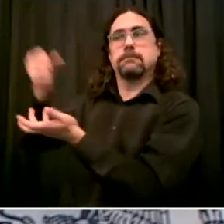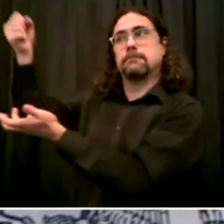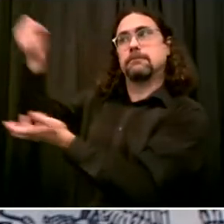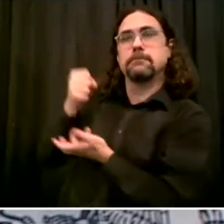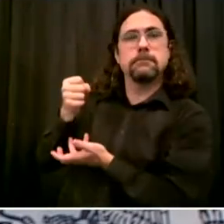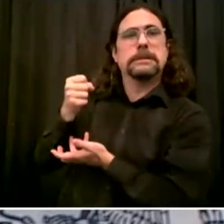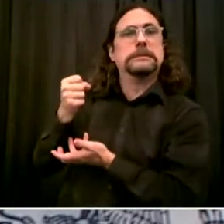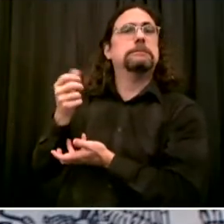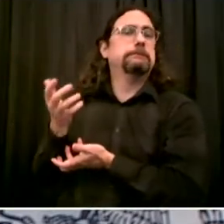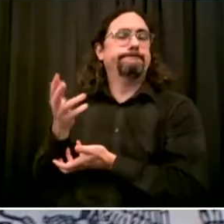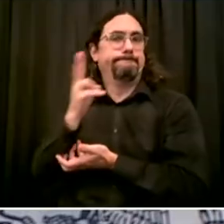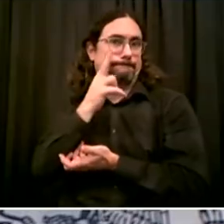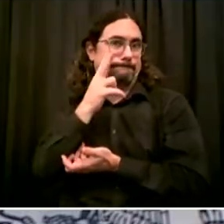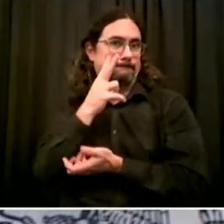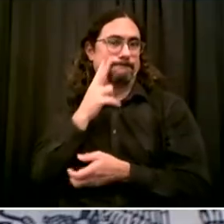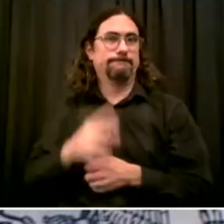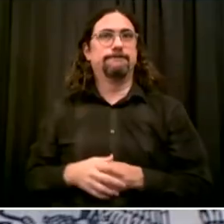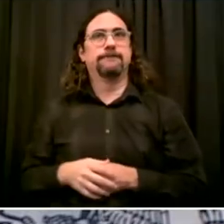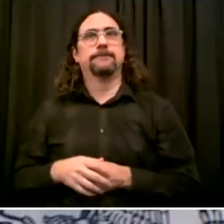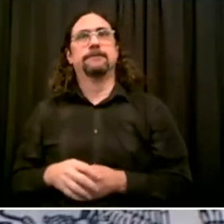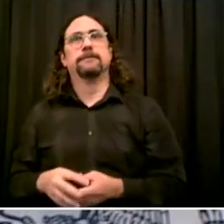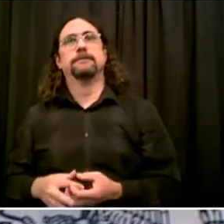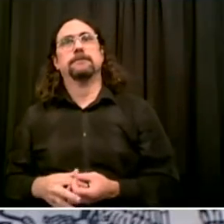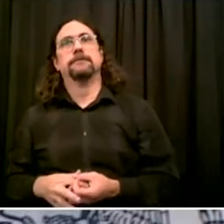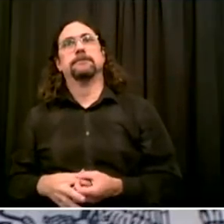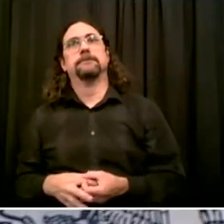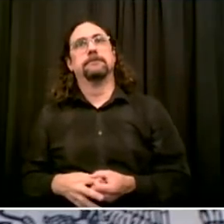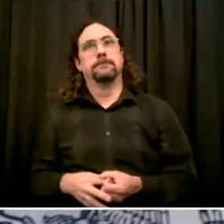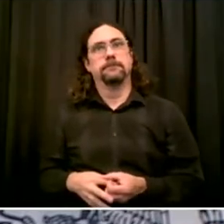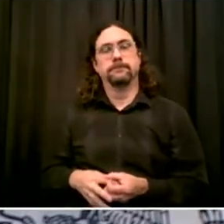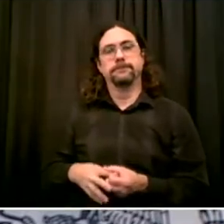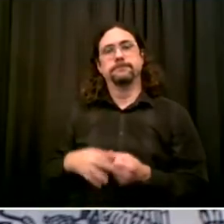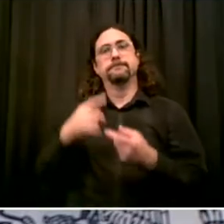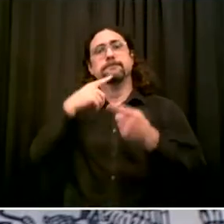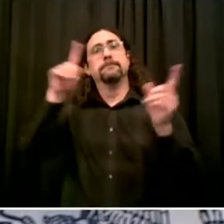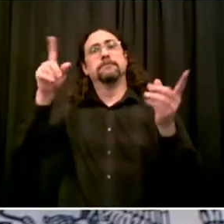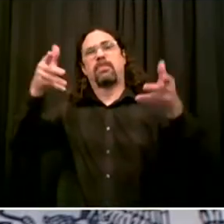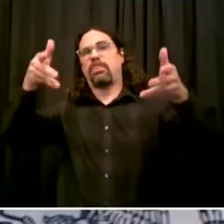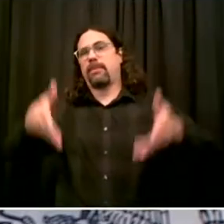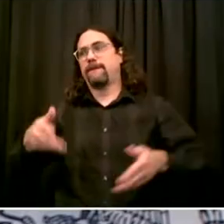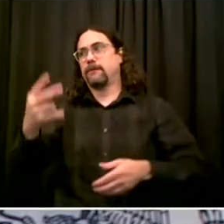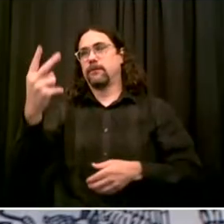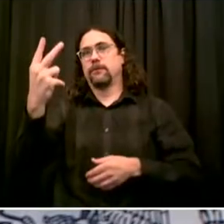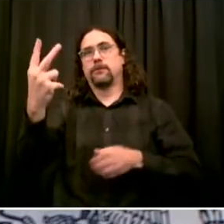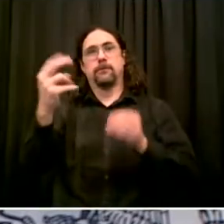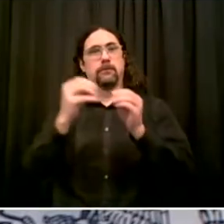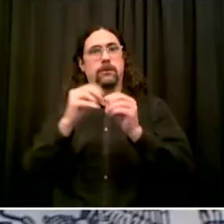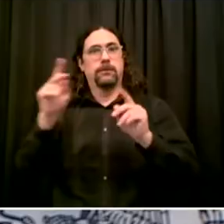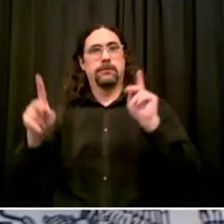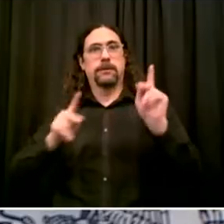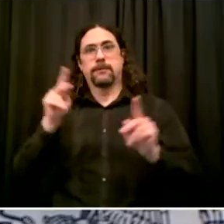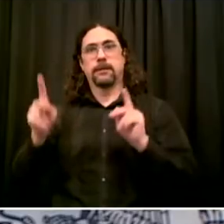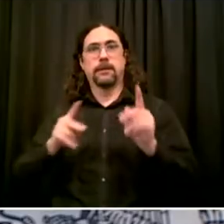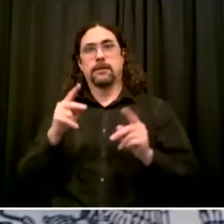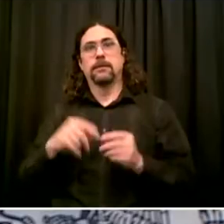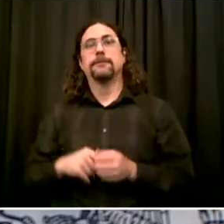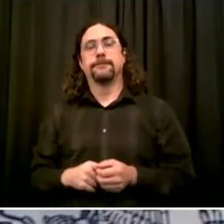OLPT . THE LAST 2 FOR TODAY. GOOD MORNING MR. MAYOR. THERE HAS BEEN